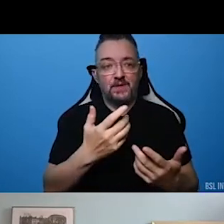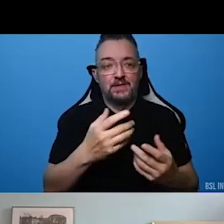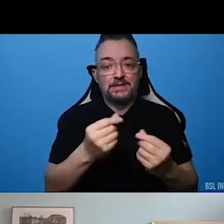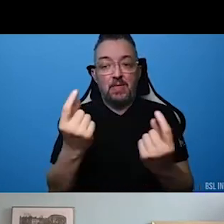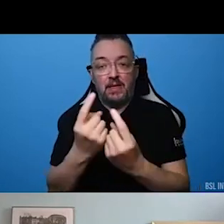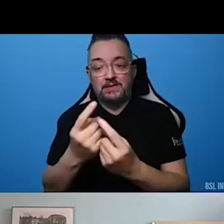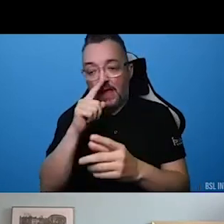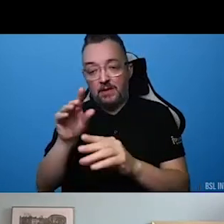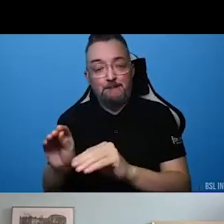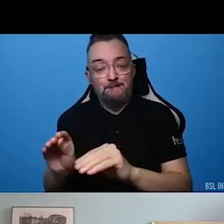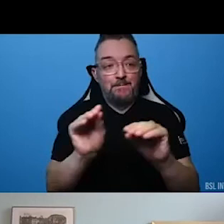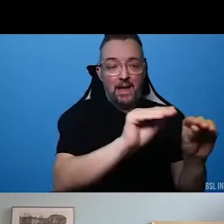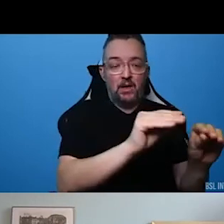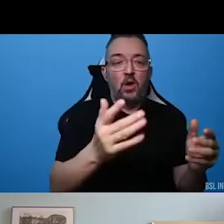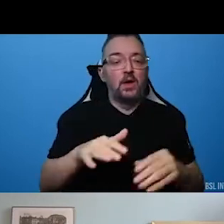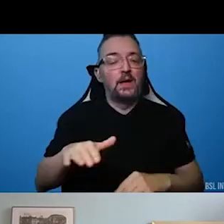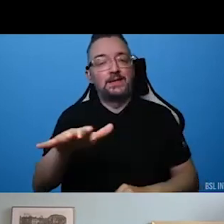or national payments of reparations.